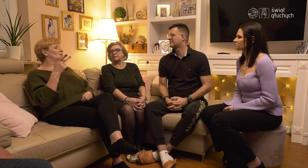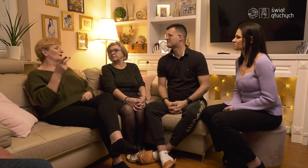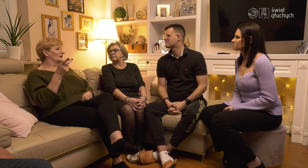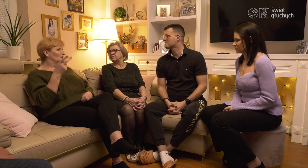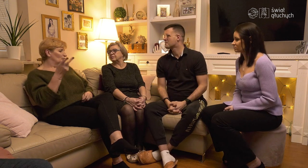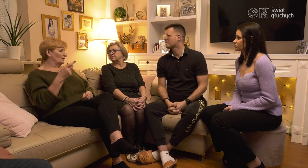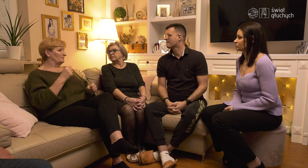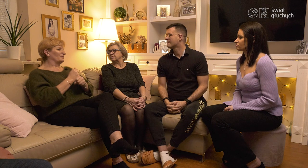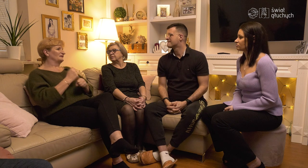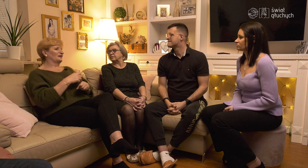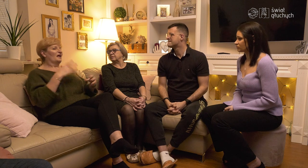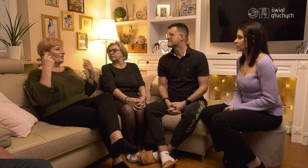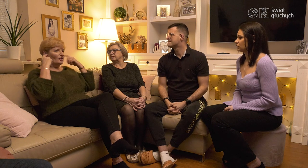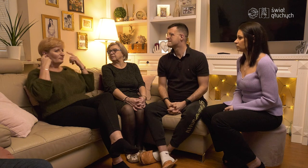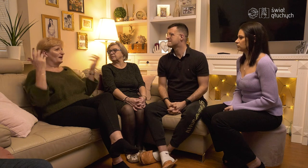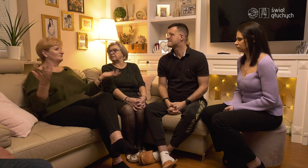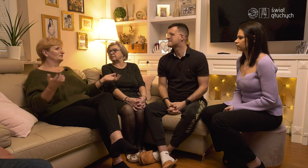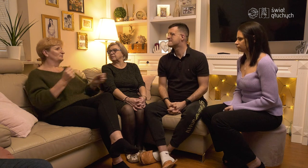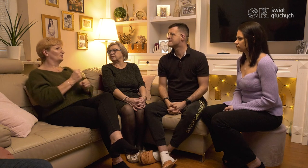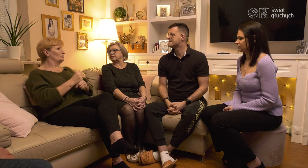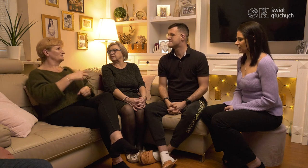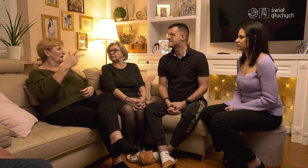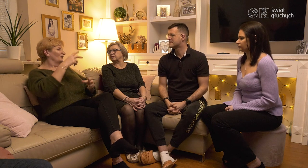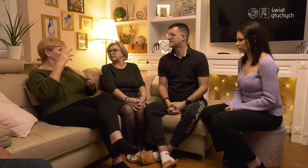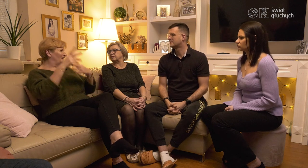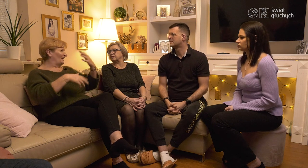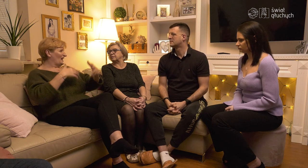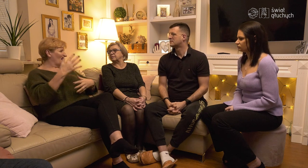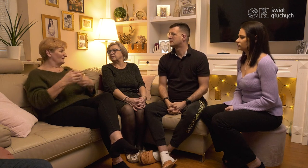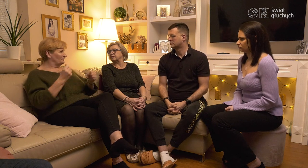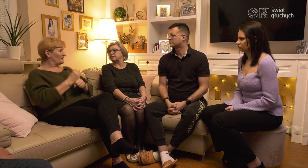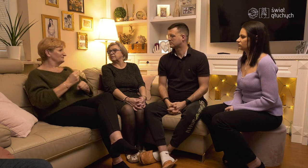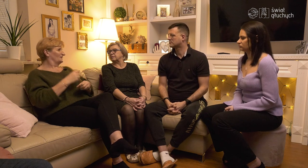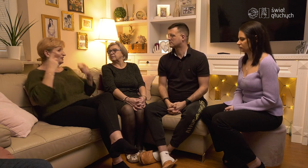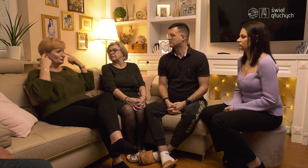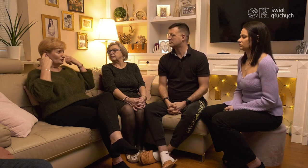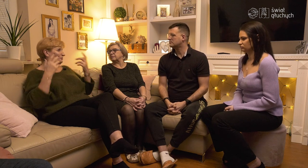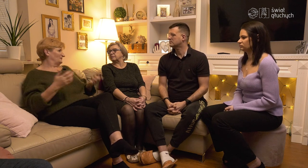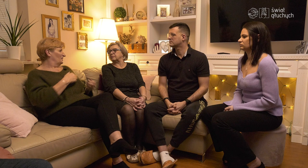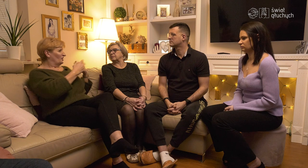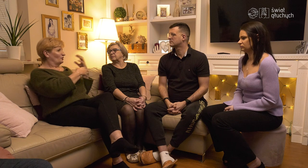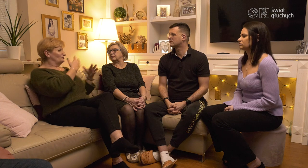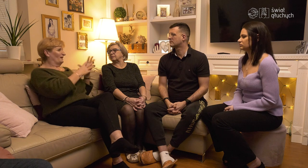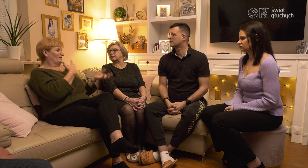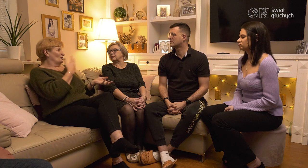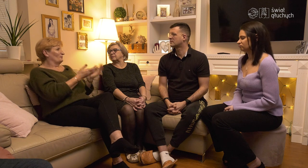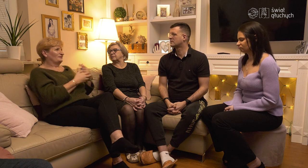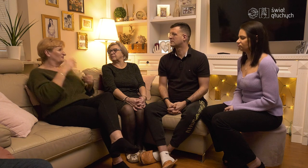[Dorota]: Jurek worked so many years, he did not hear. He had a job, contact with people, everything was normal.